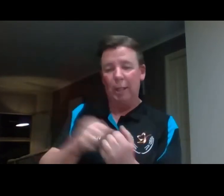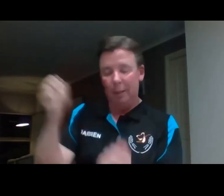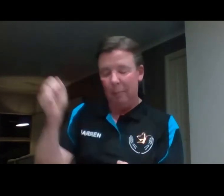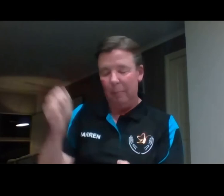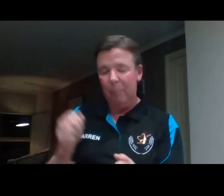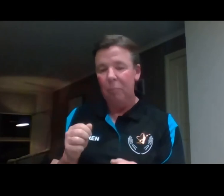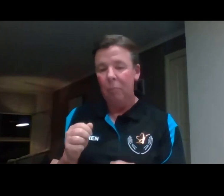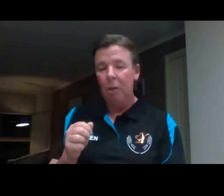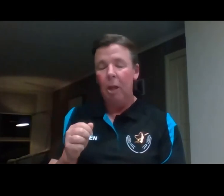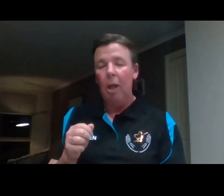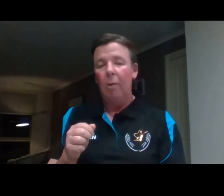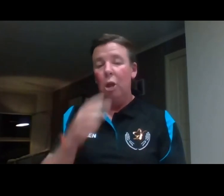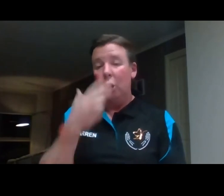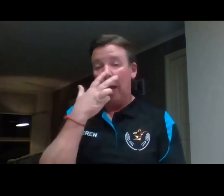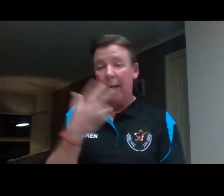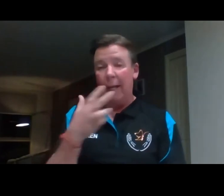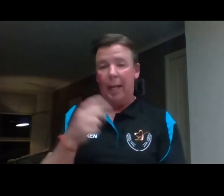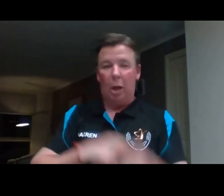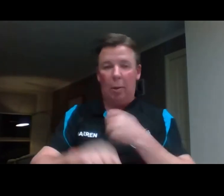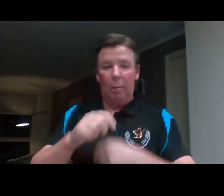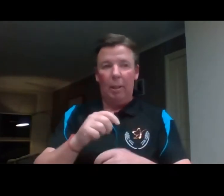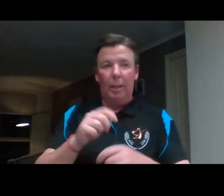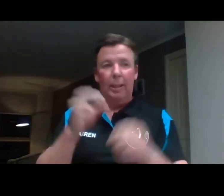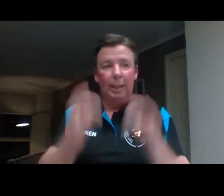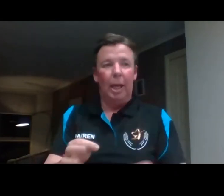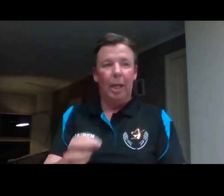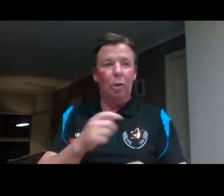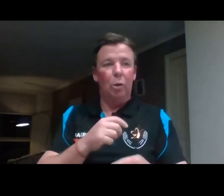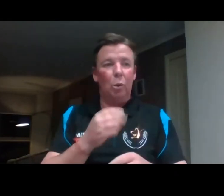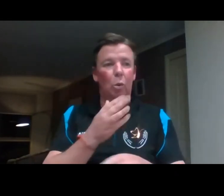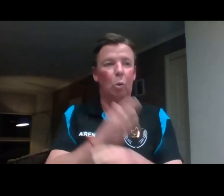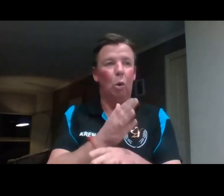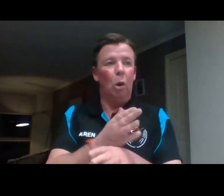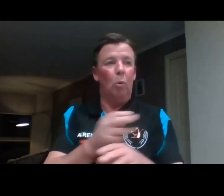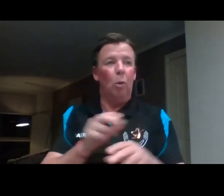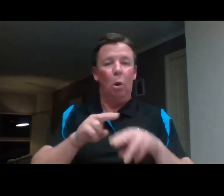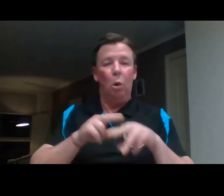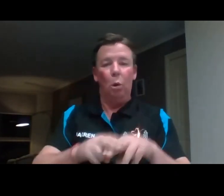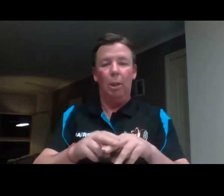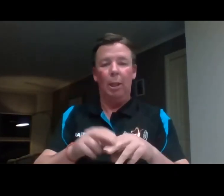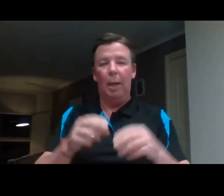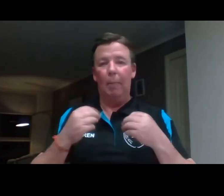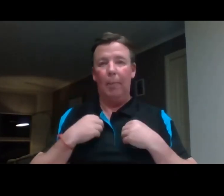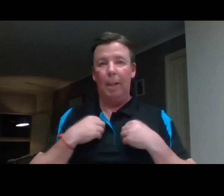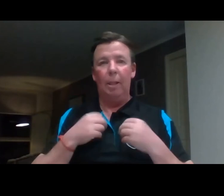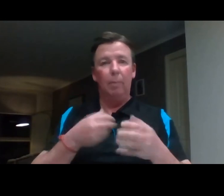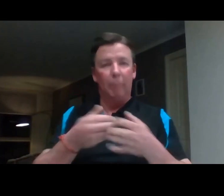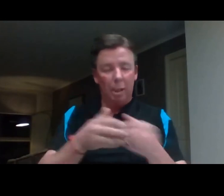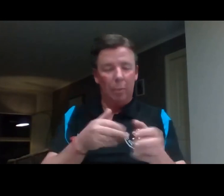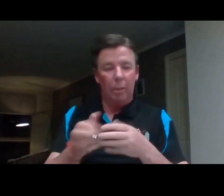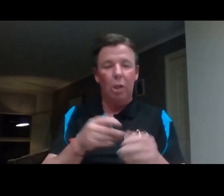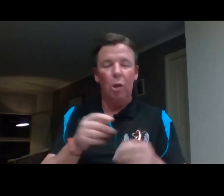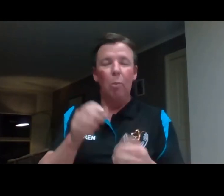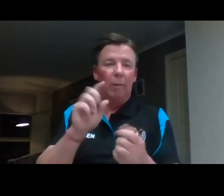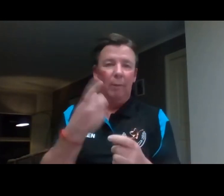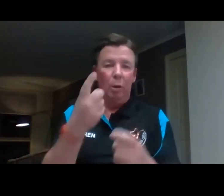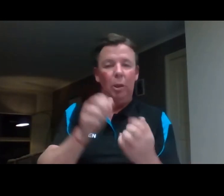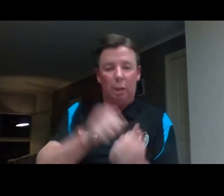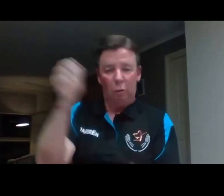So at 18 I decide to work with horses and in management. So my first degree.